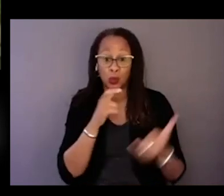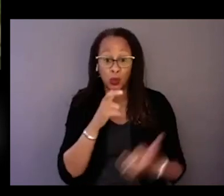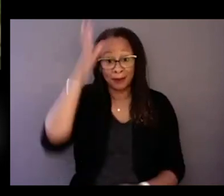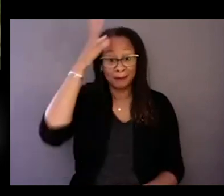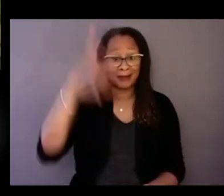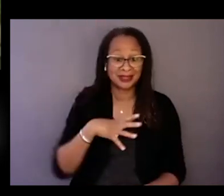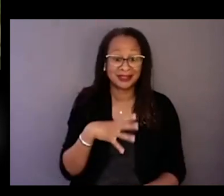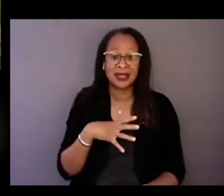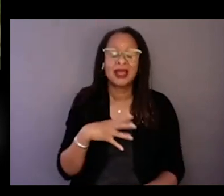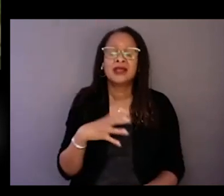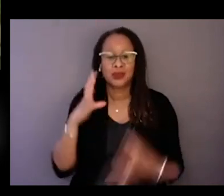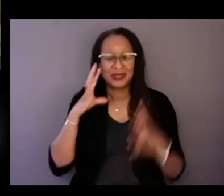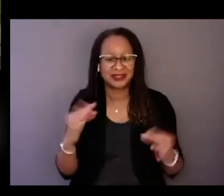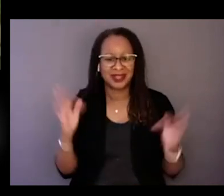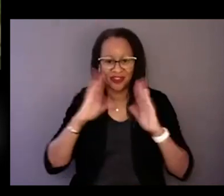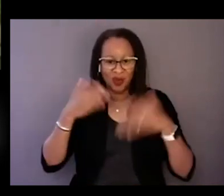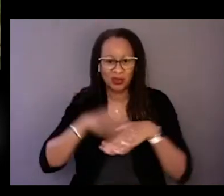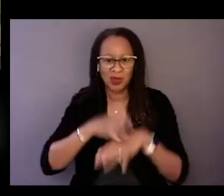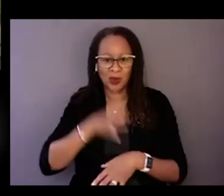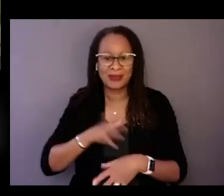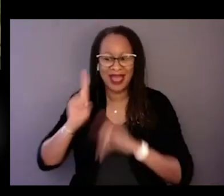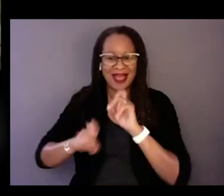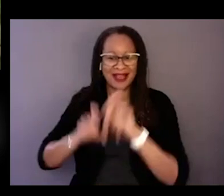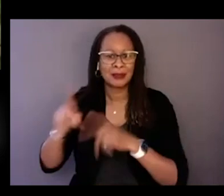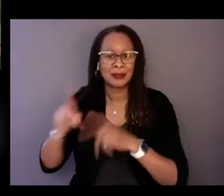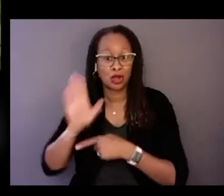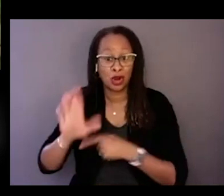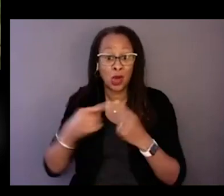let's find women and ask them about her. And when we did that, we found a lot of women